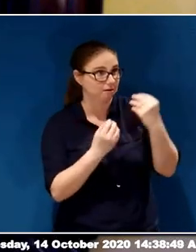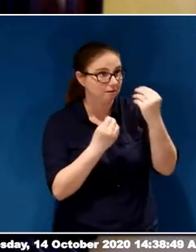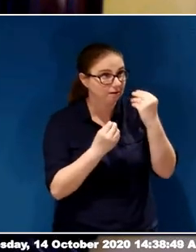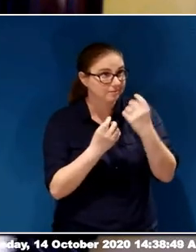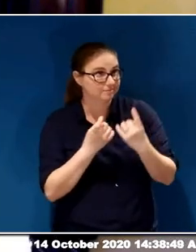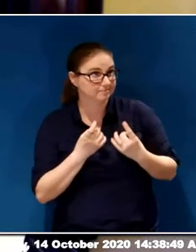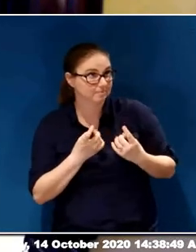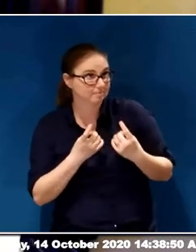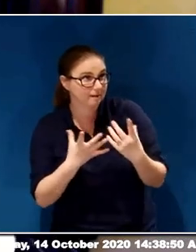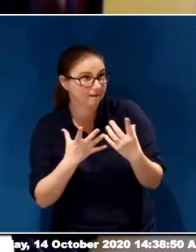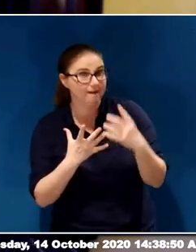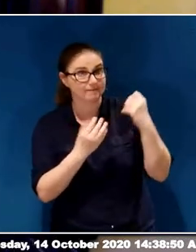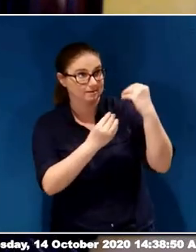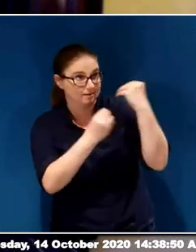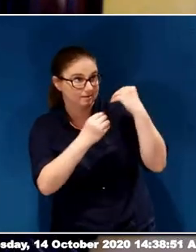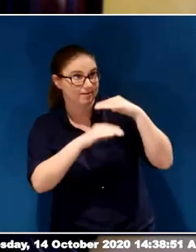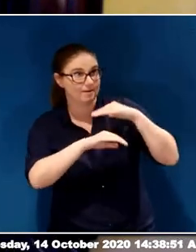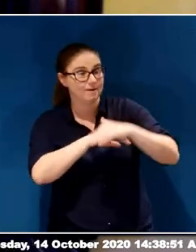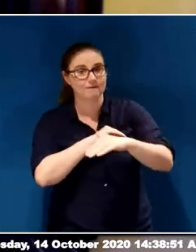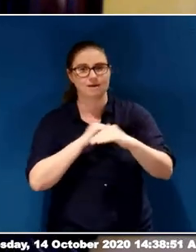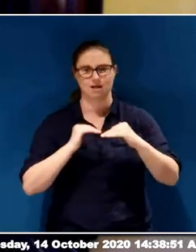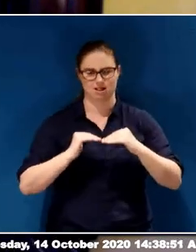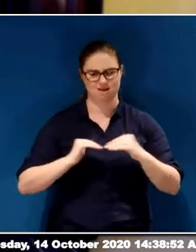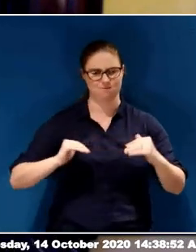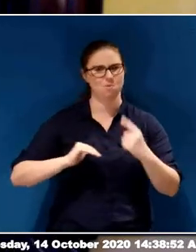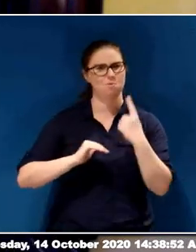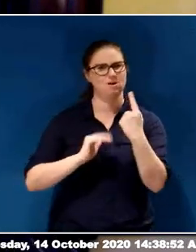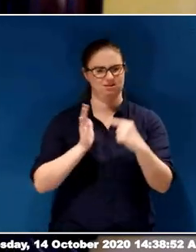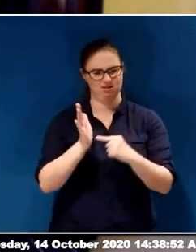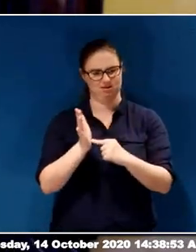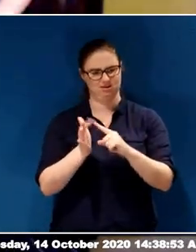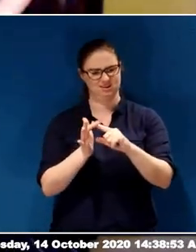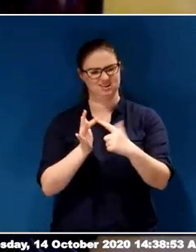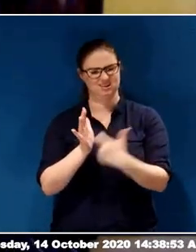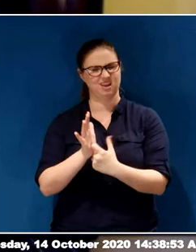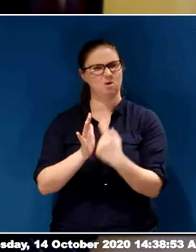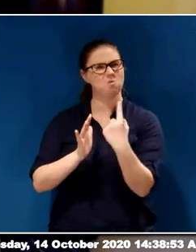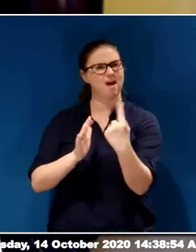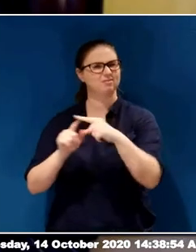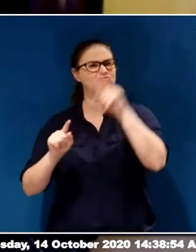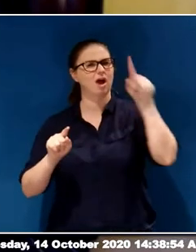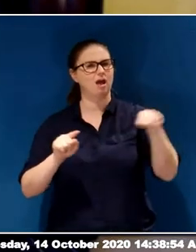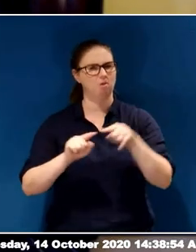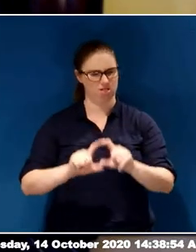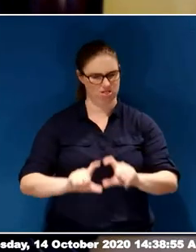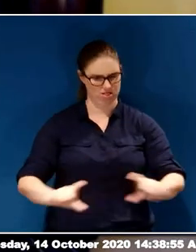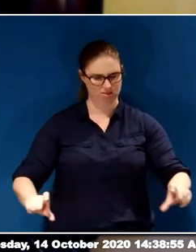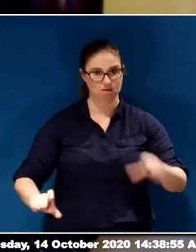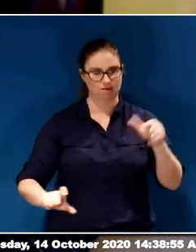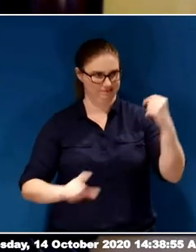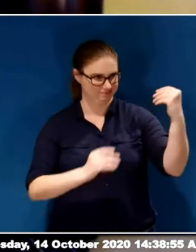And they then provide Tier 2 training and Tier 3 training as professional